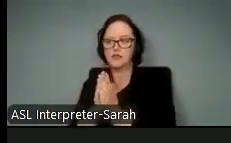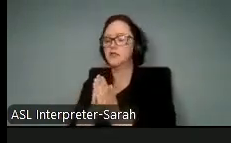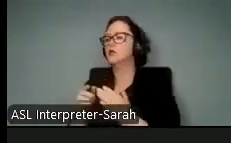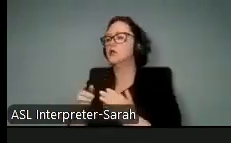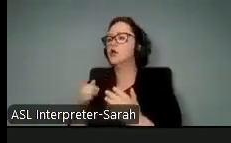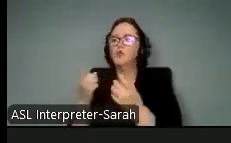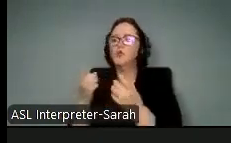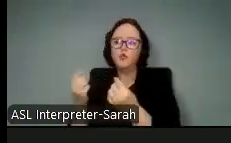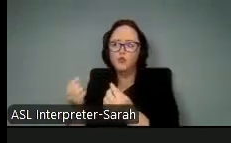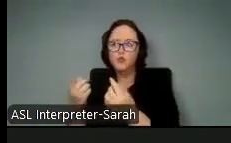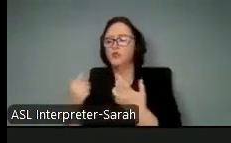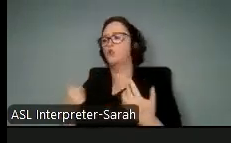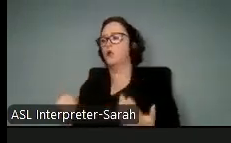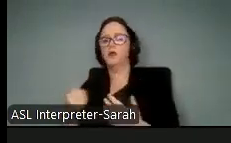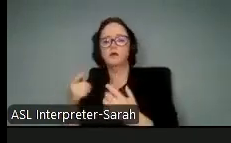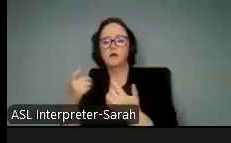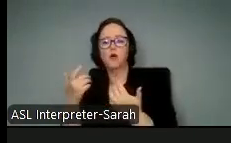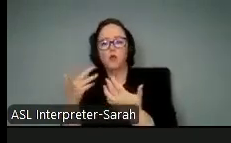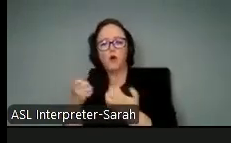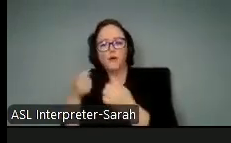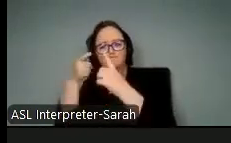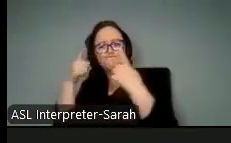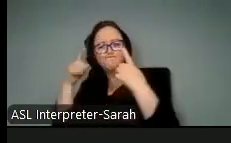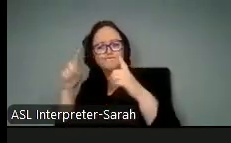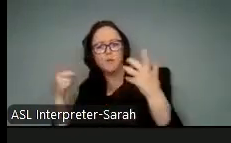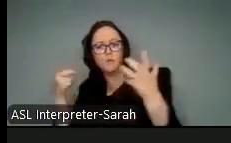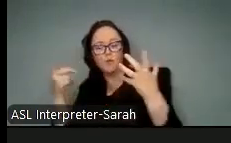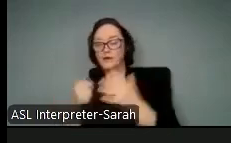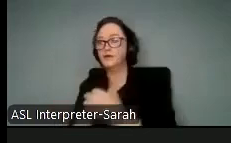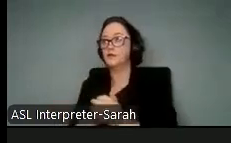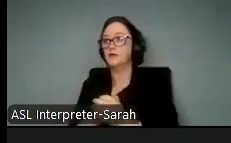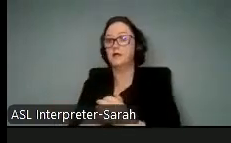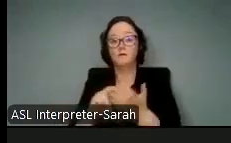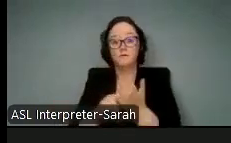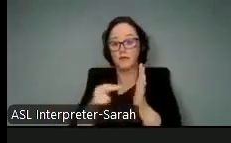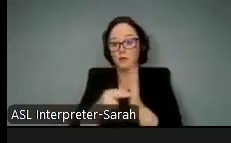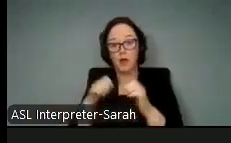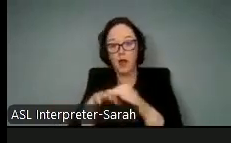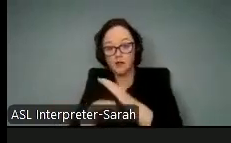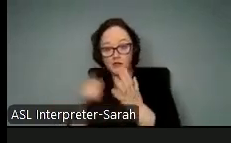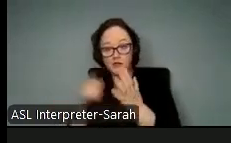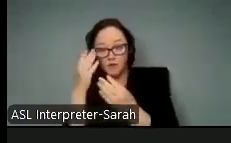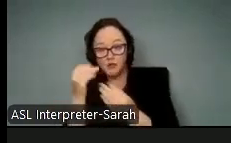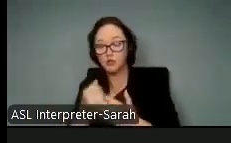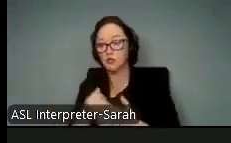A lot of the time we want to navigate something, we want to access some information, so these guidelines and recommendations